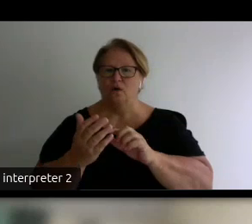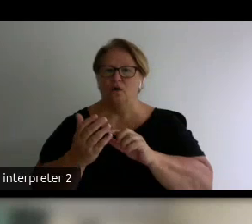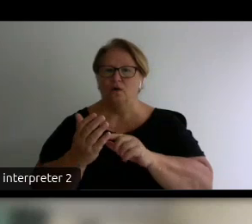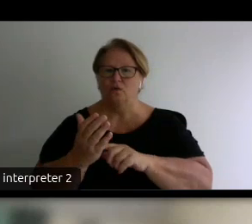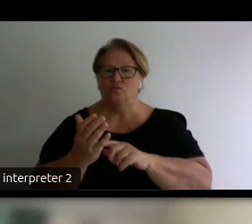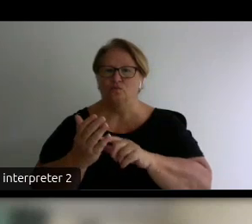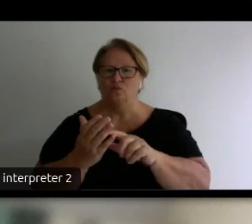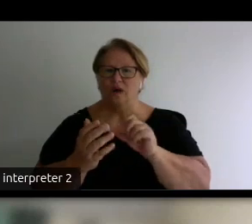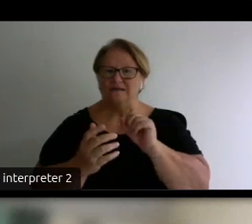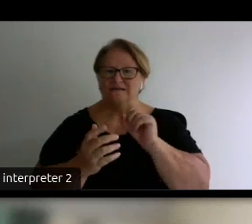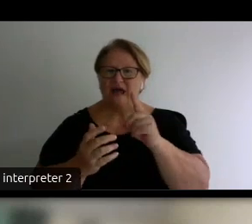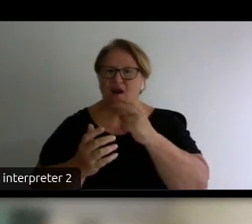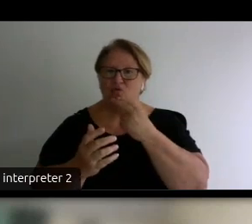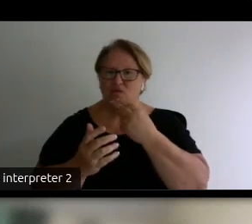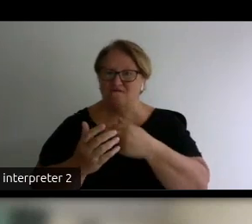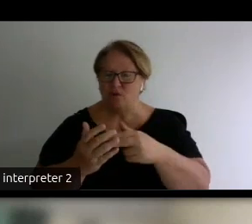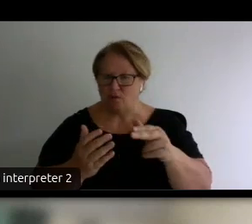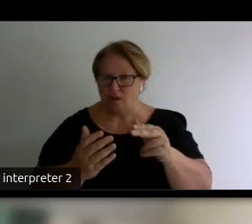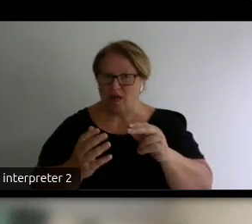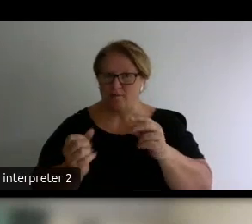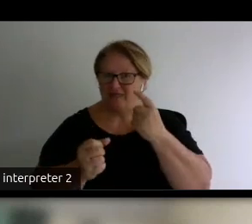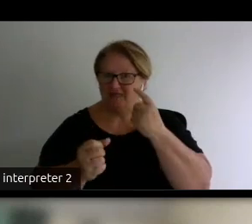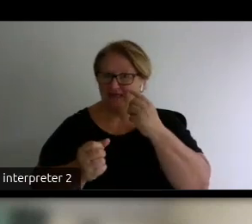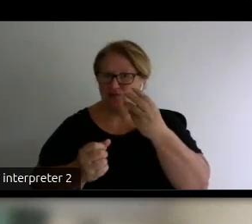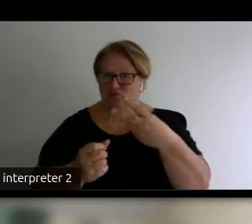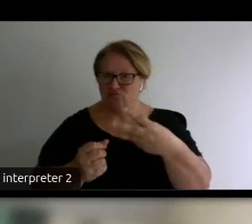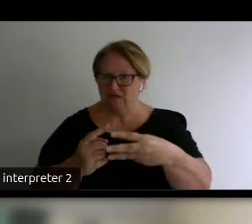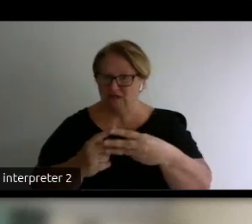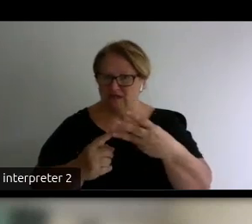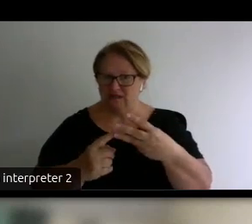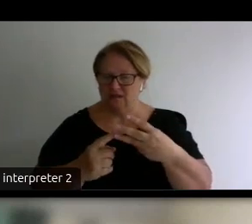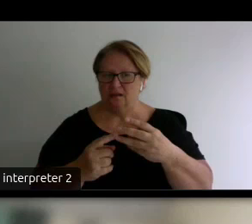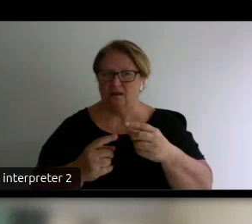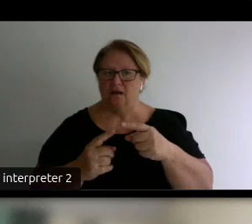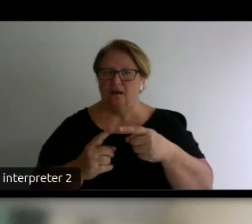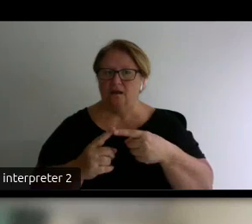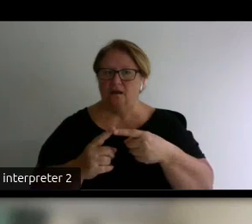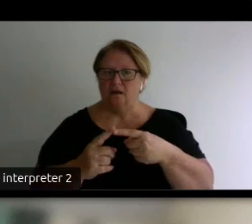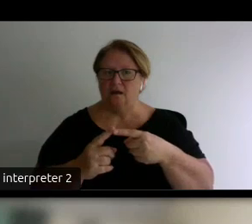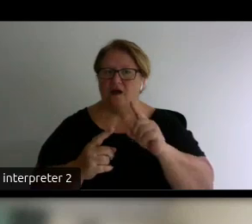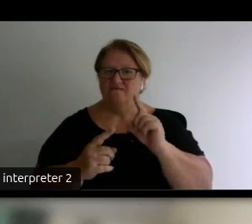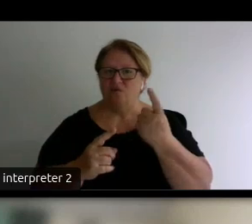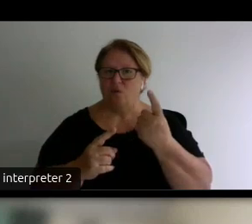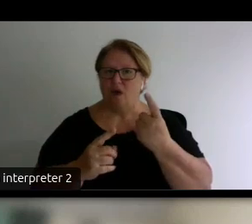to take into account. Um firstly your client must present with at least one vulnerability